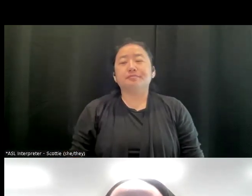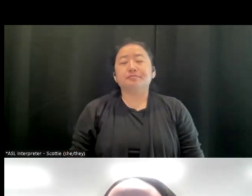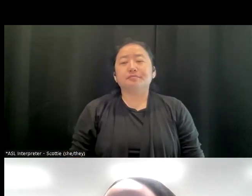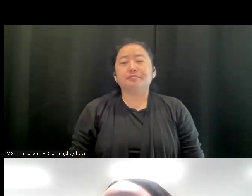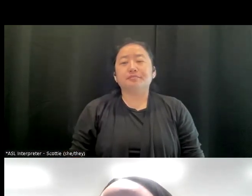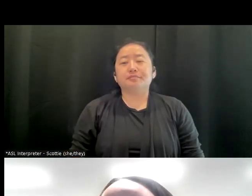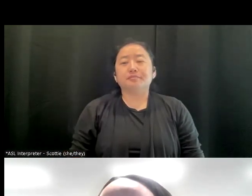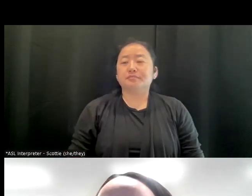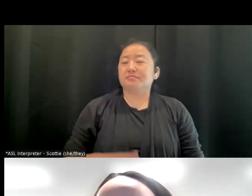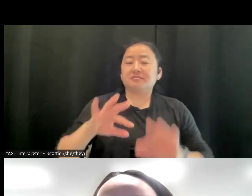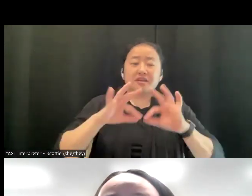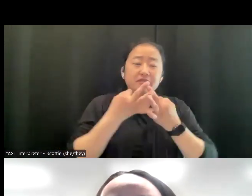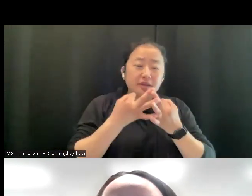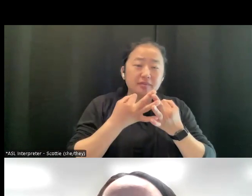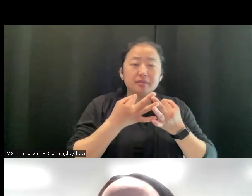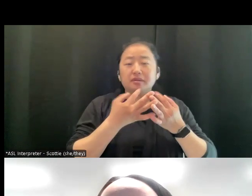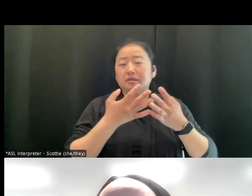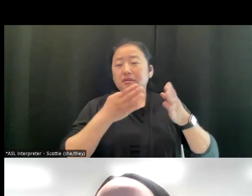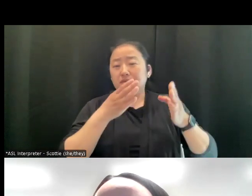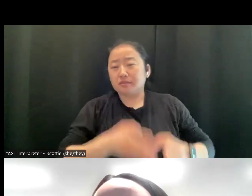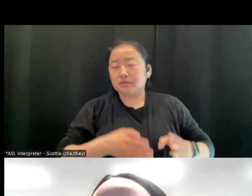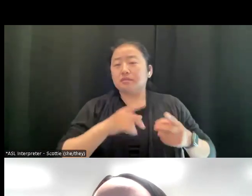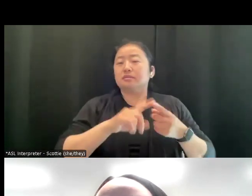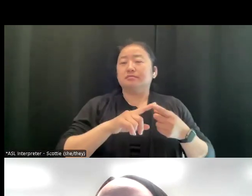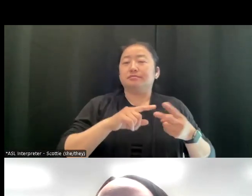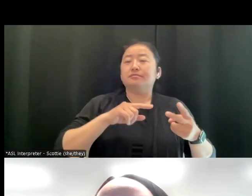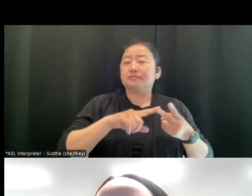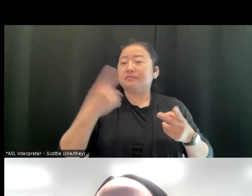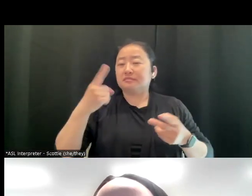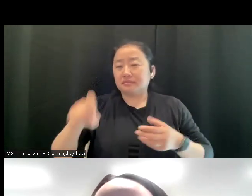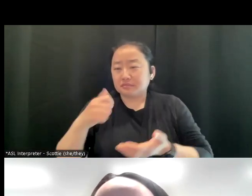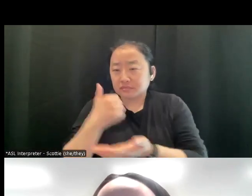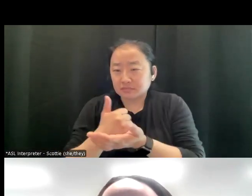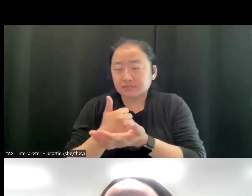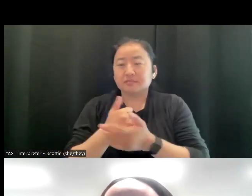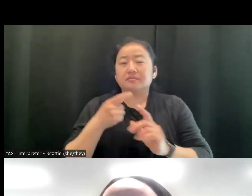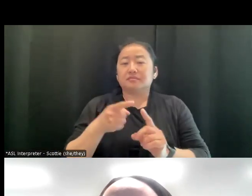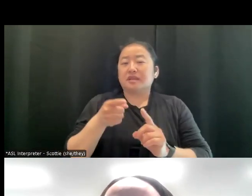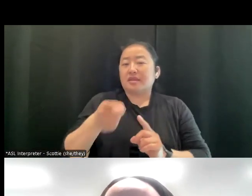you have a family member that needs care, somebody that needs help in the bathroom, whether washing